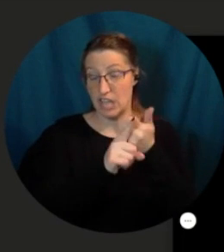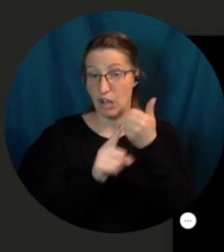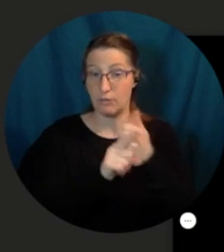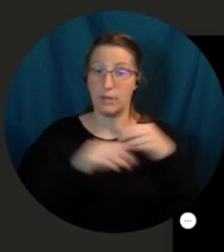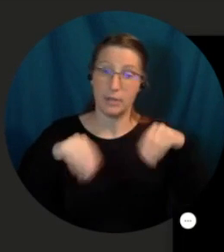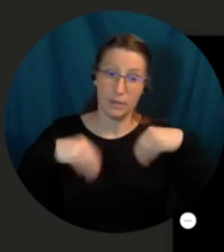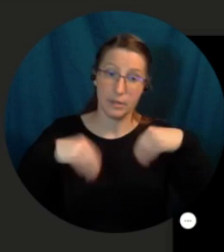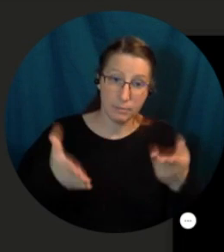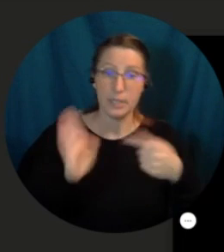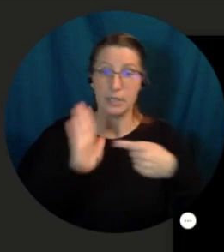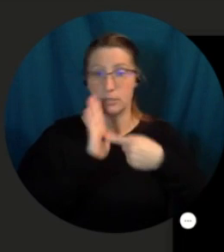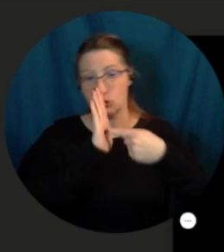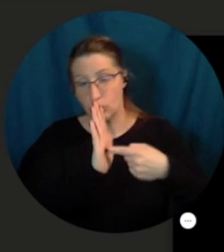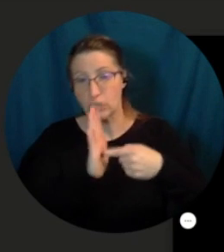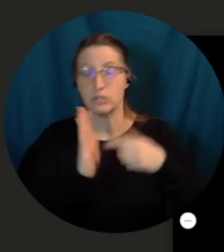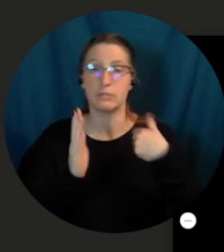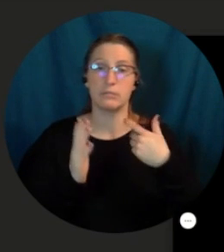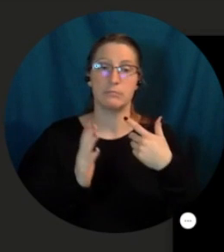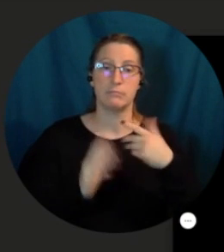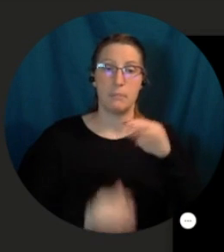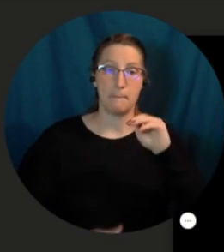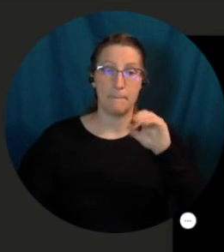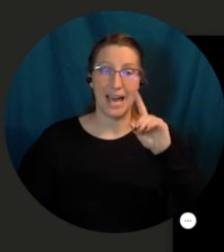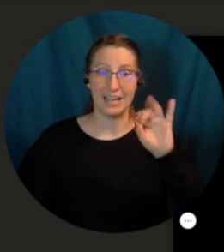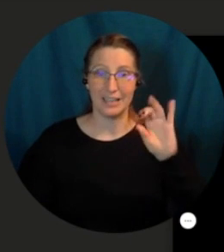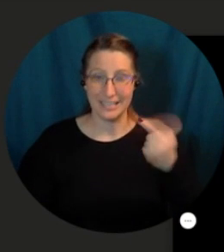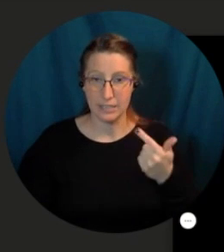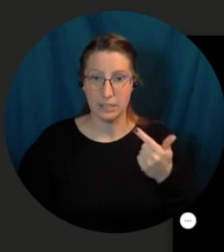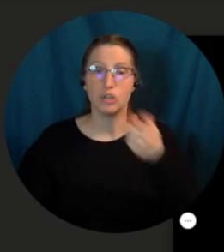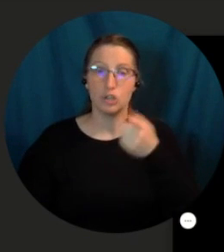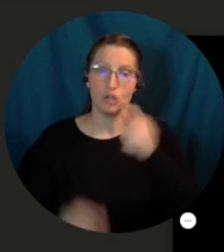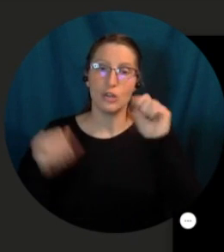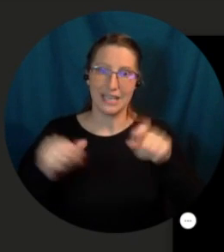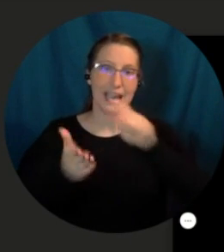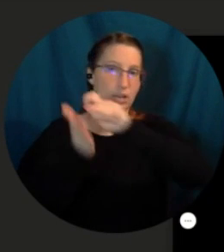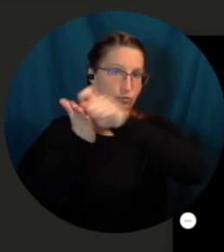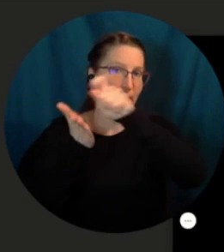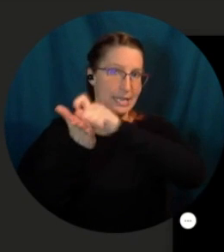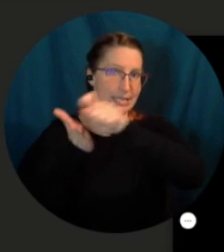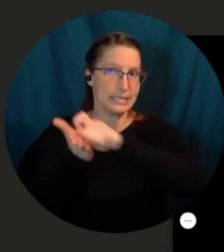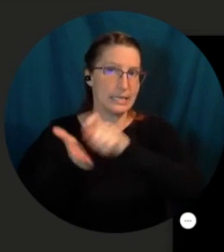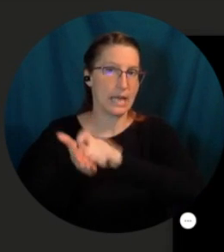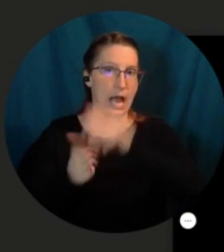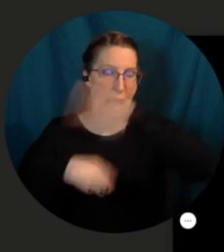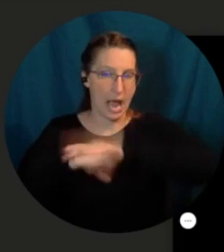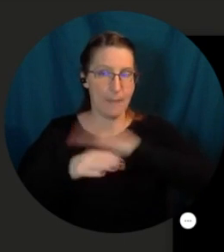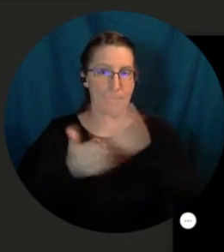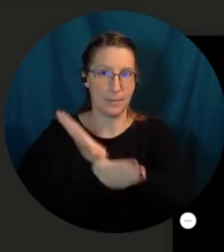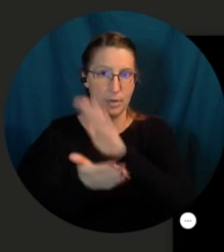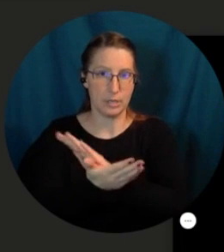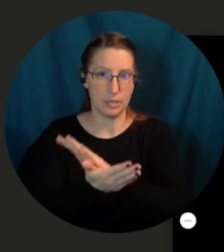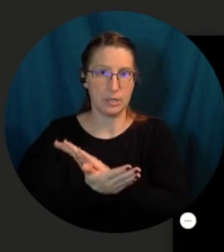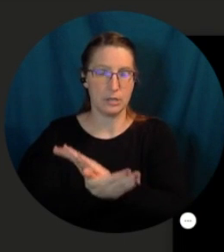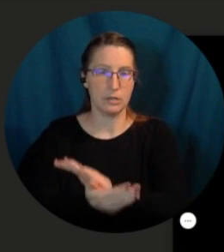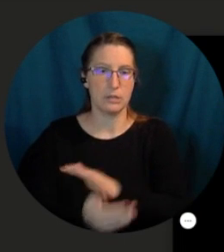can use annotate feature, you can write on these. So Kathee, how about red hat?